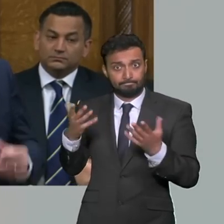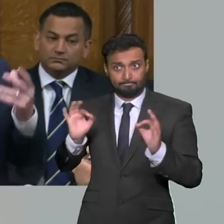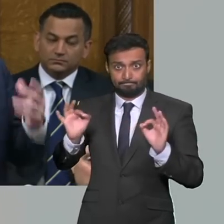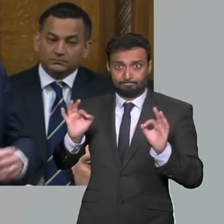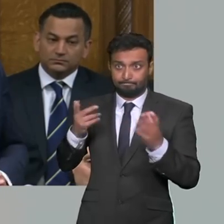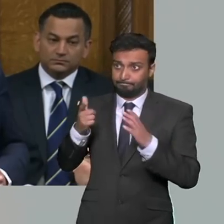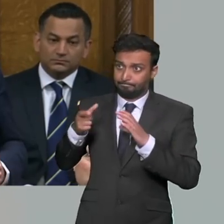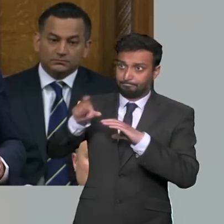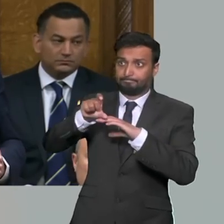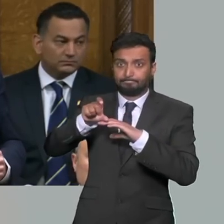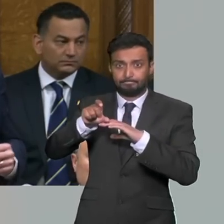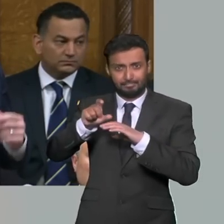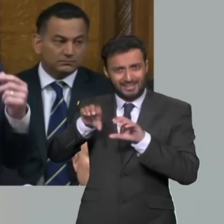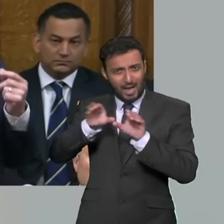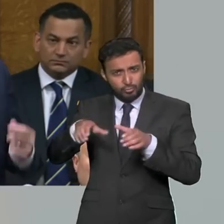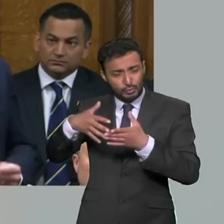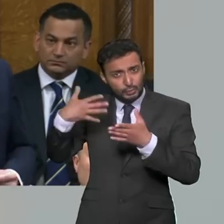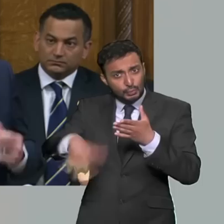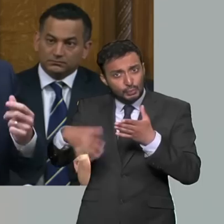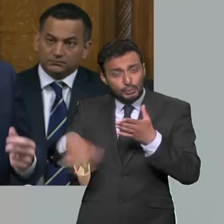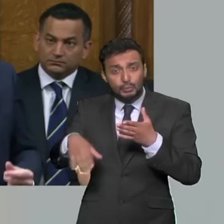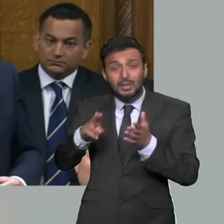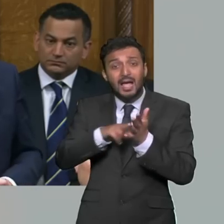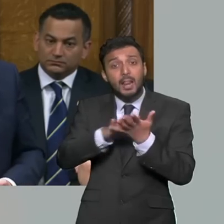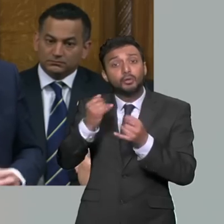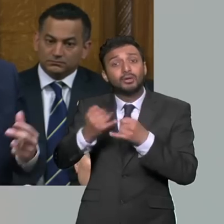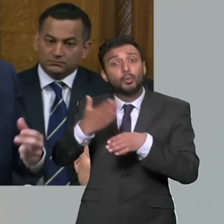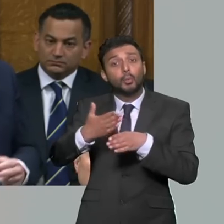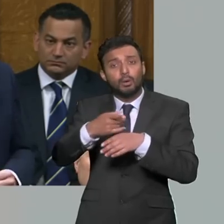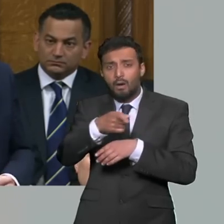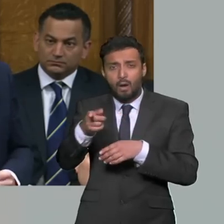NHS workers in Cambridge pay higher rents than NHS workers in outer-London boroughs,